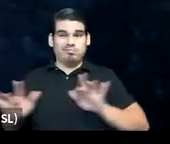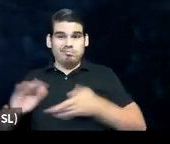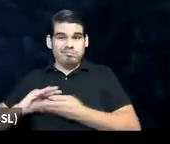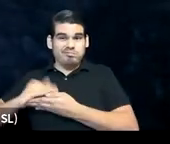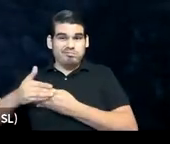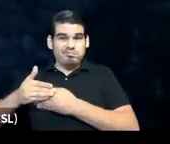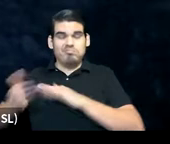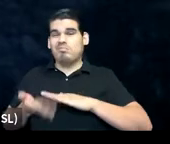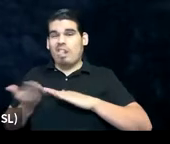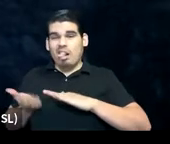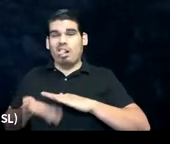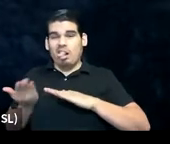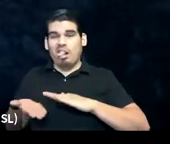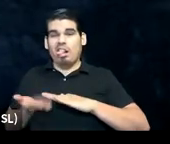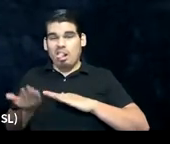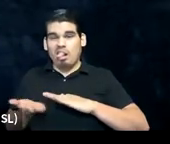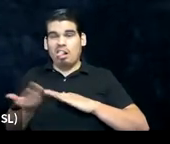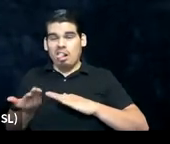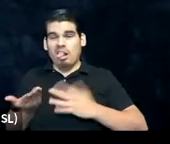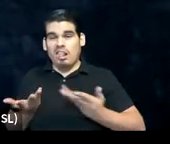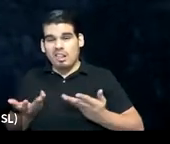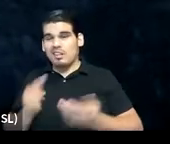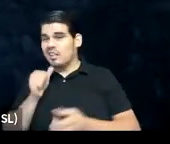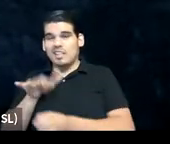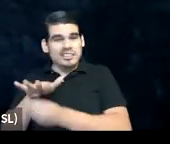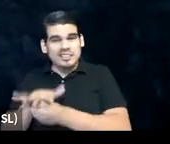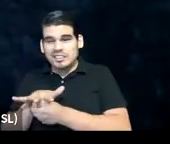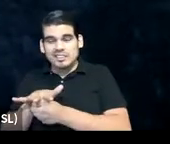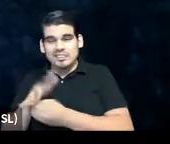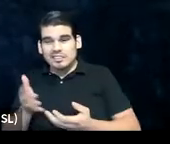Because we can't go back to campus, though. So then how do we make sure that's good.